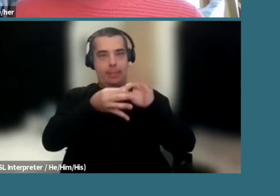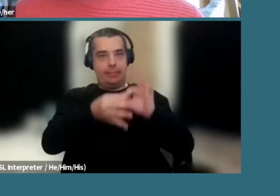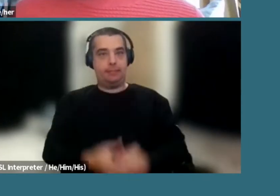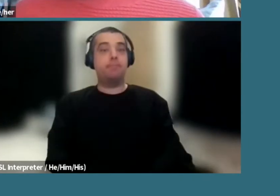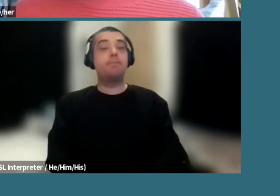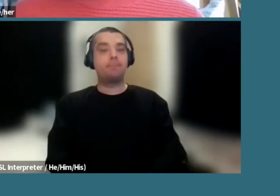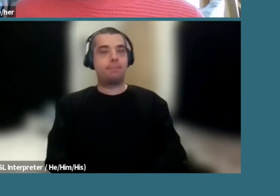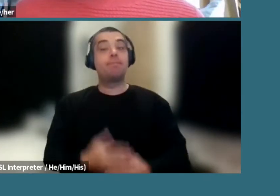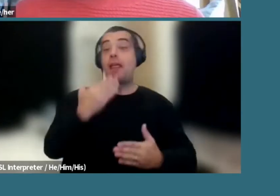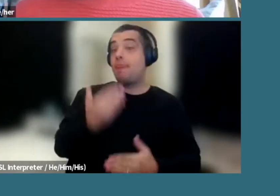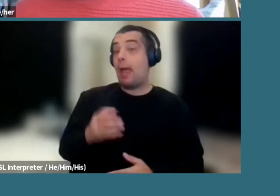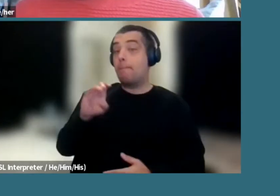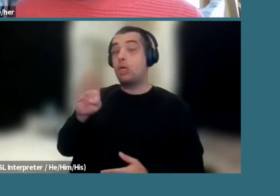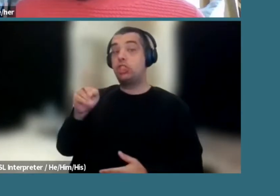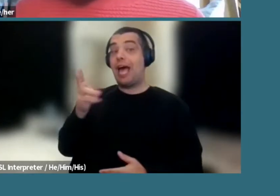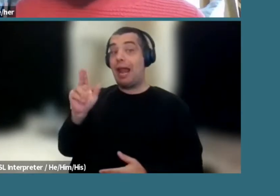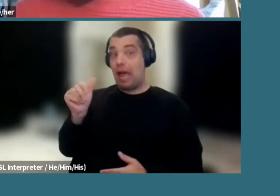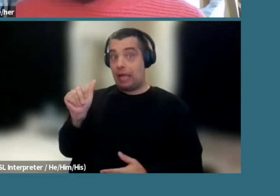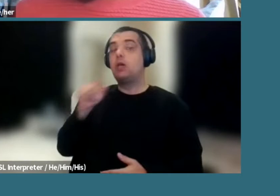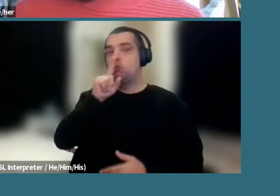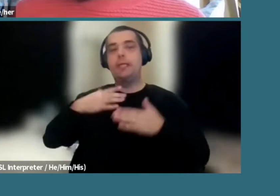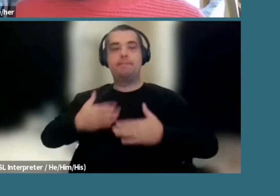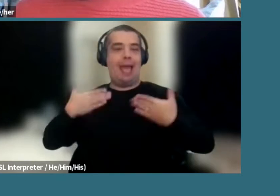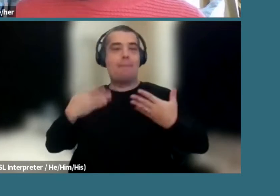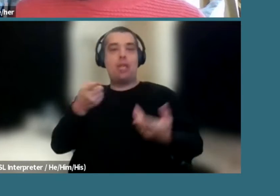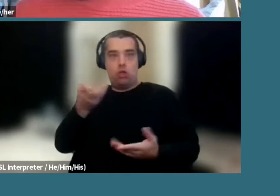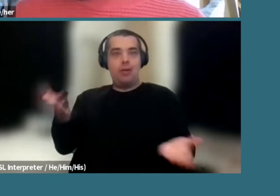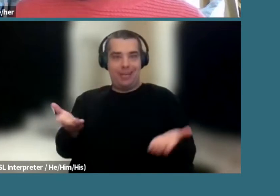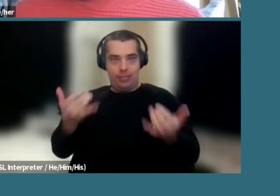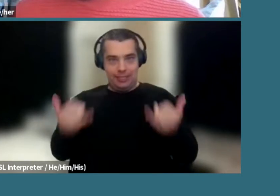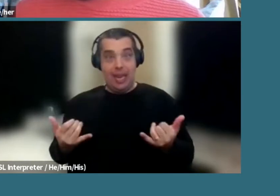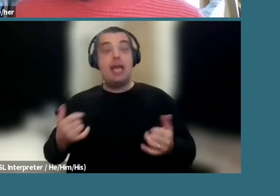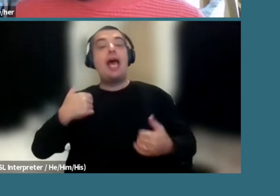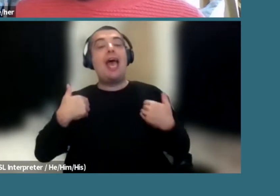Thank you, Bojana, we're really pleased that you're here. We have a couple of questions that we've